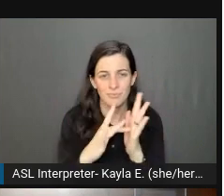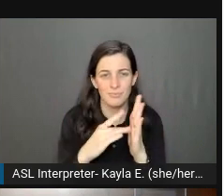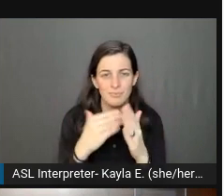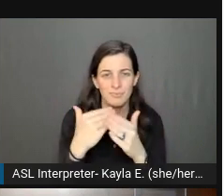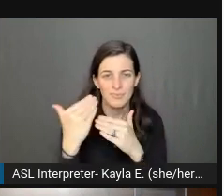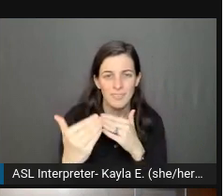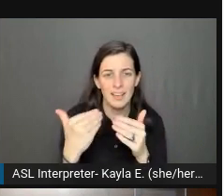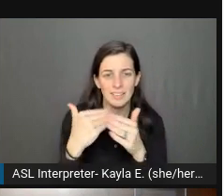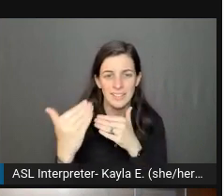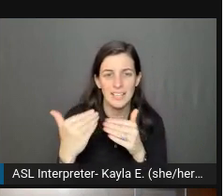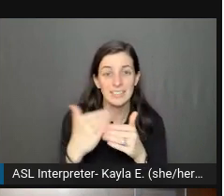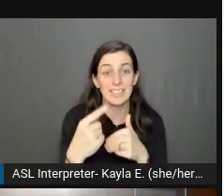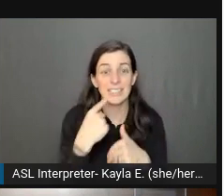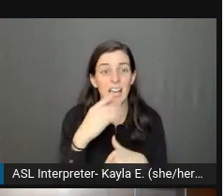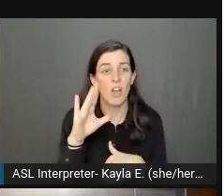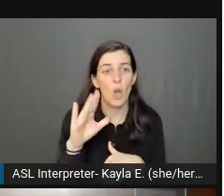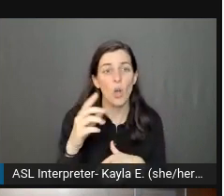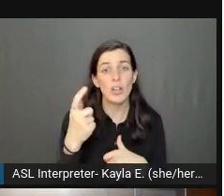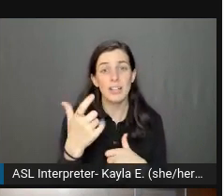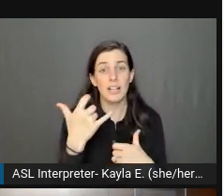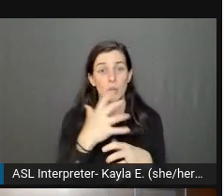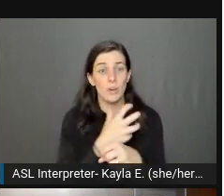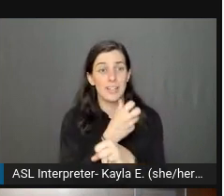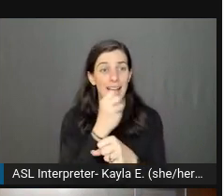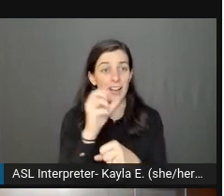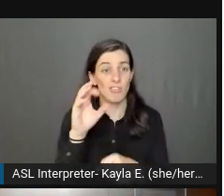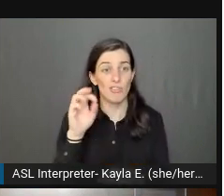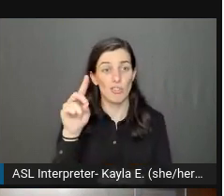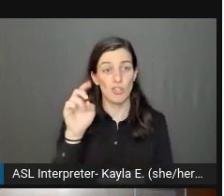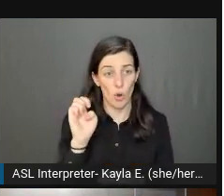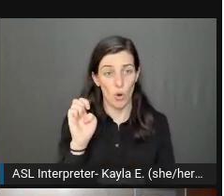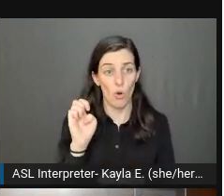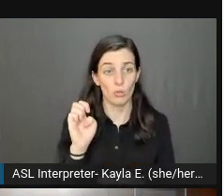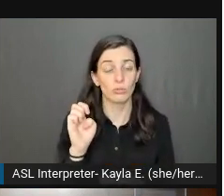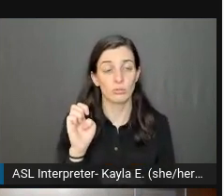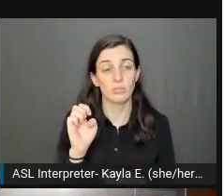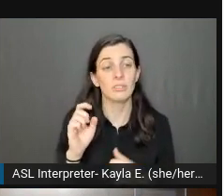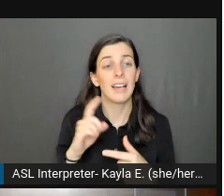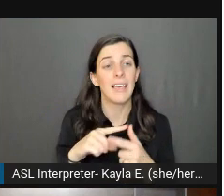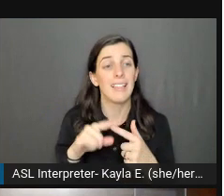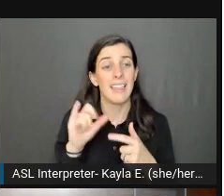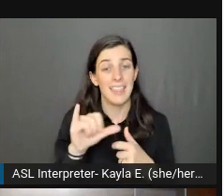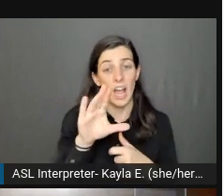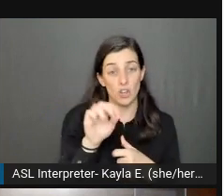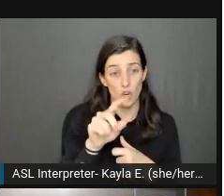You will now receive an SMS code, and then just type the code in the box.